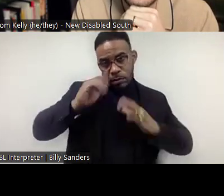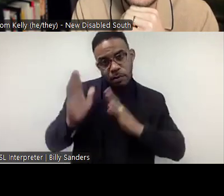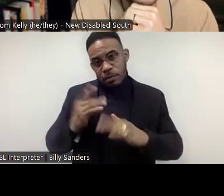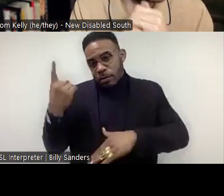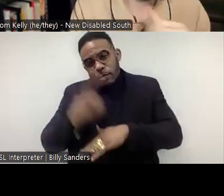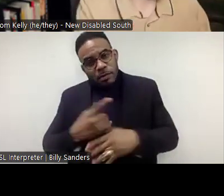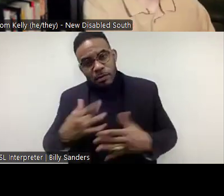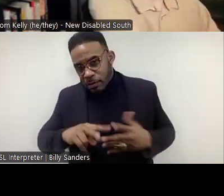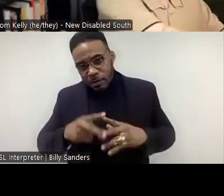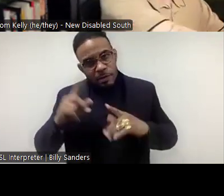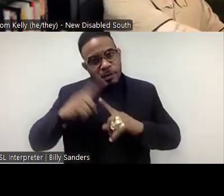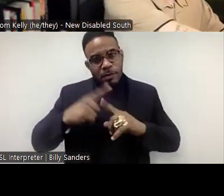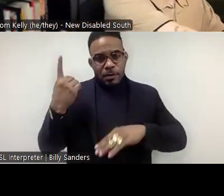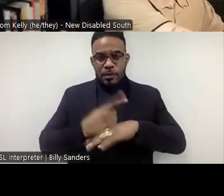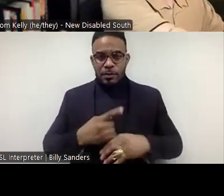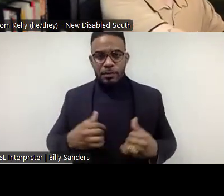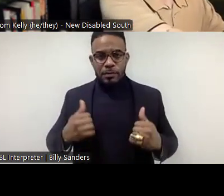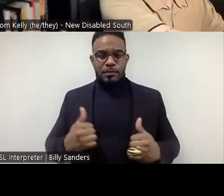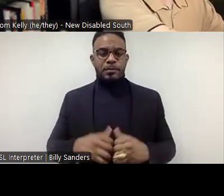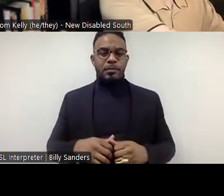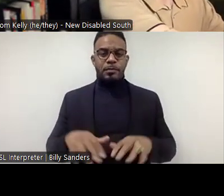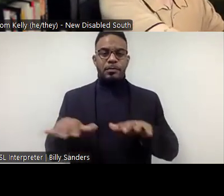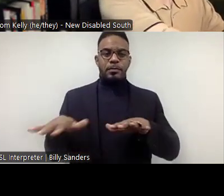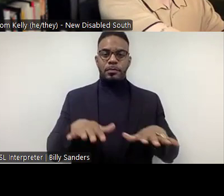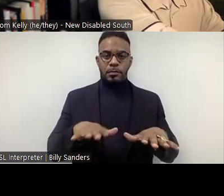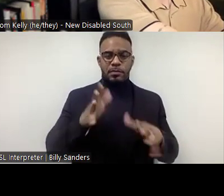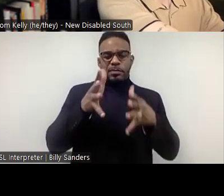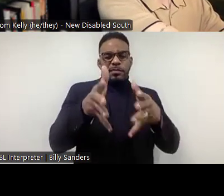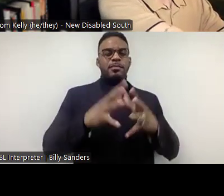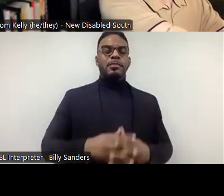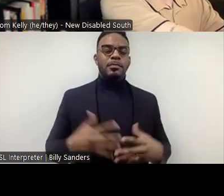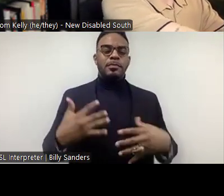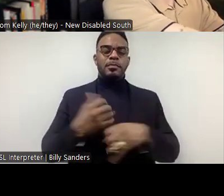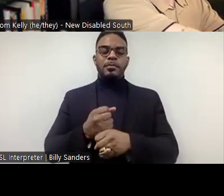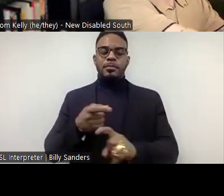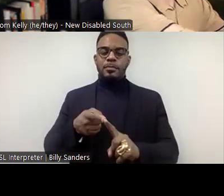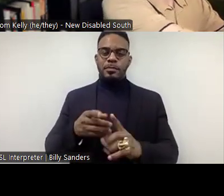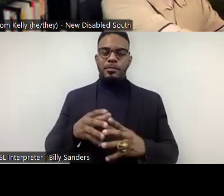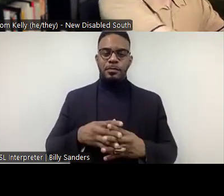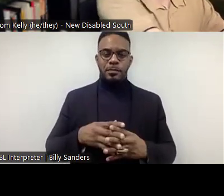curling hair, and got a T- shirt on because it's organizing day so that means a T-shirt not a button-down. And